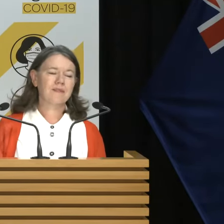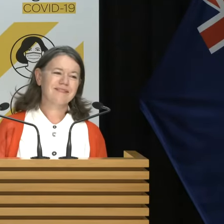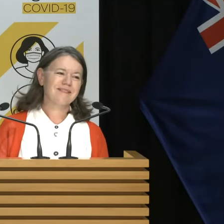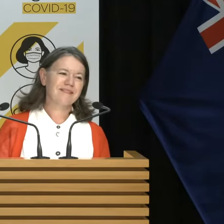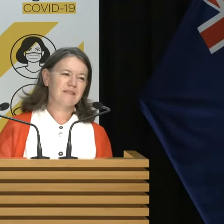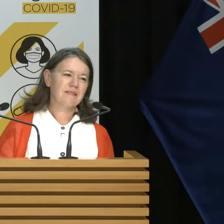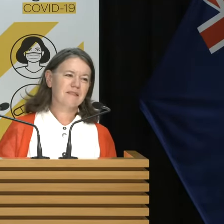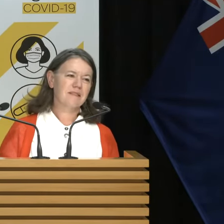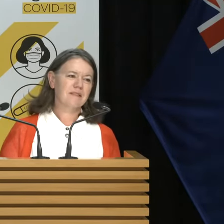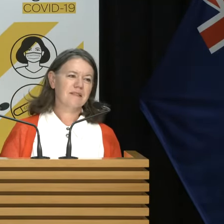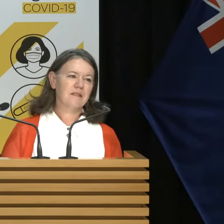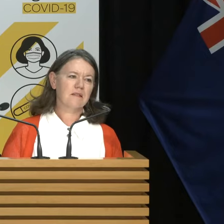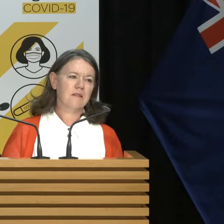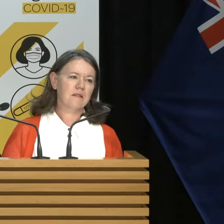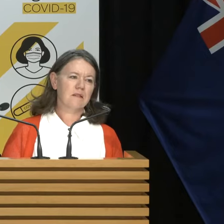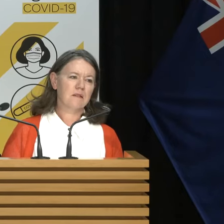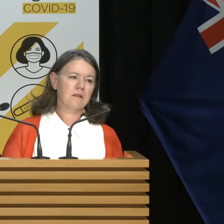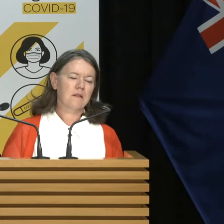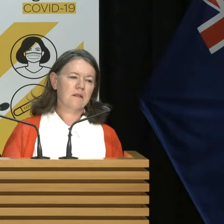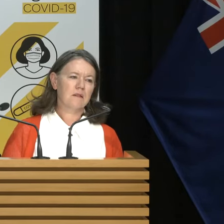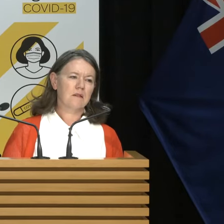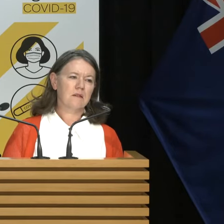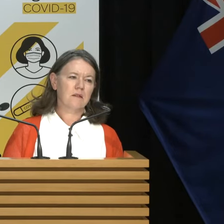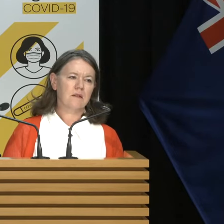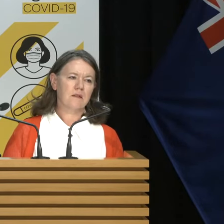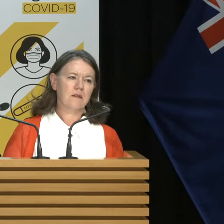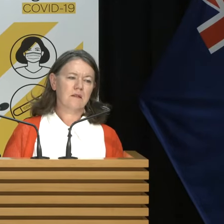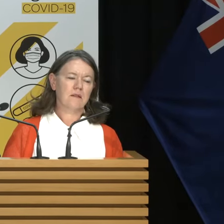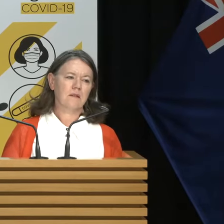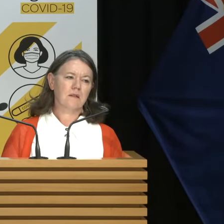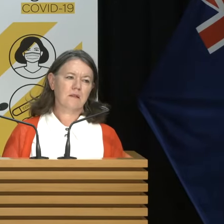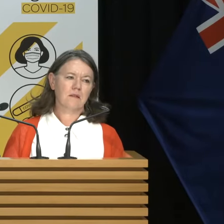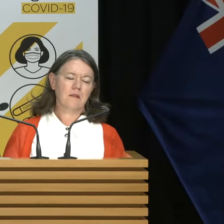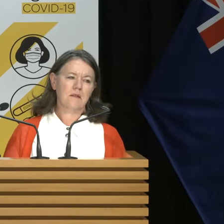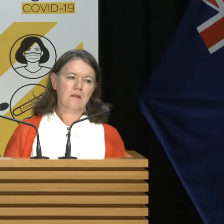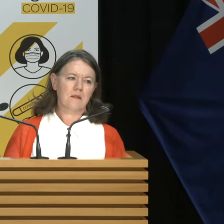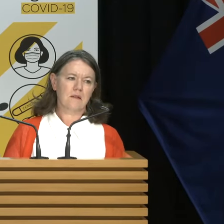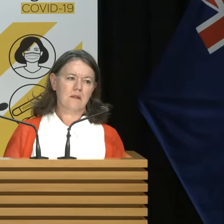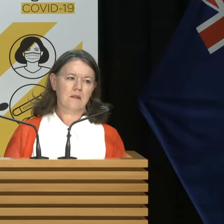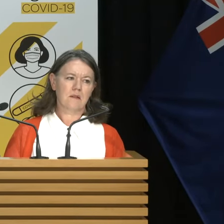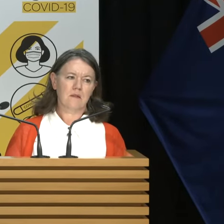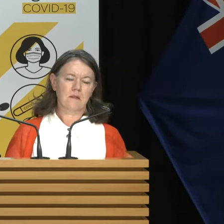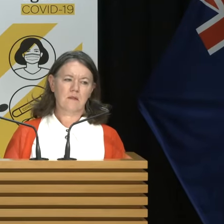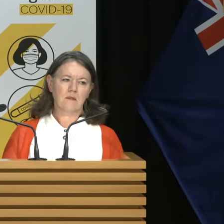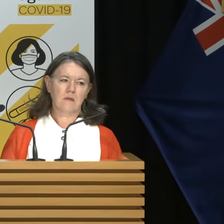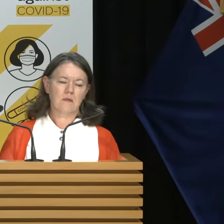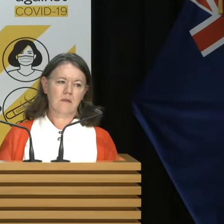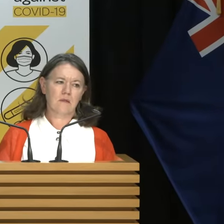requested that people notify the medical Council.